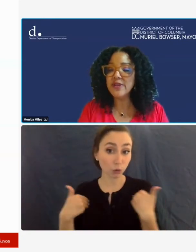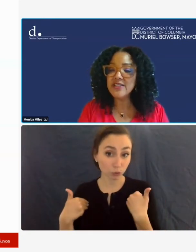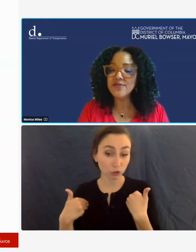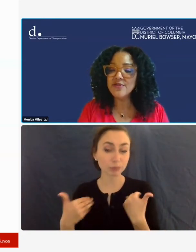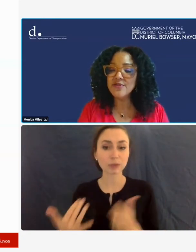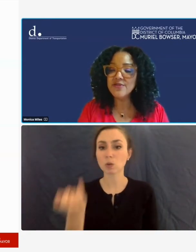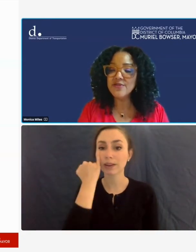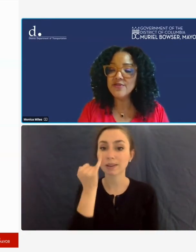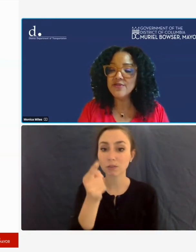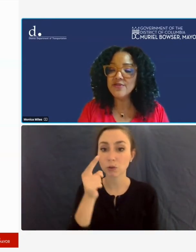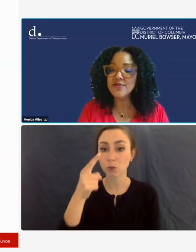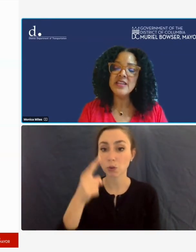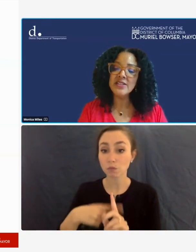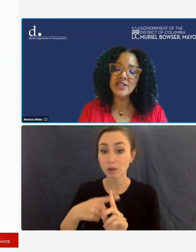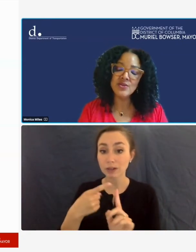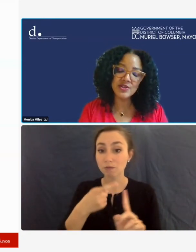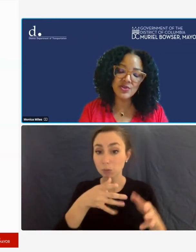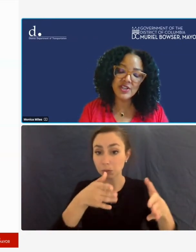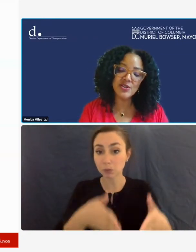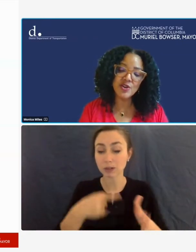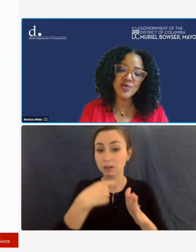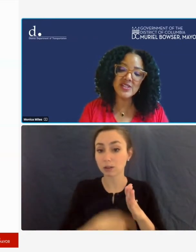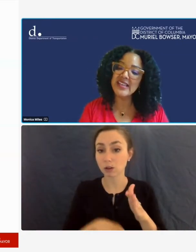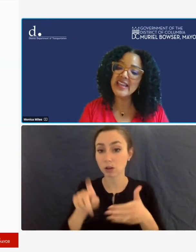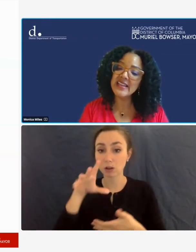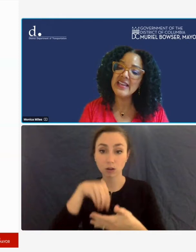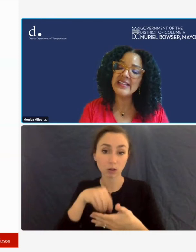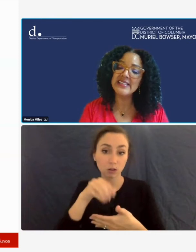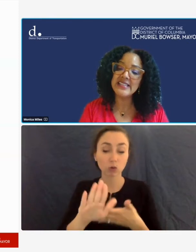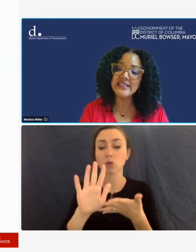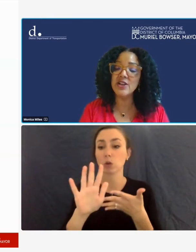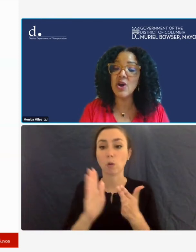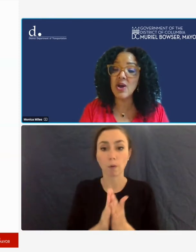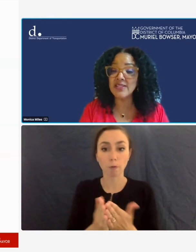from someone the cost that you're including on your books can't exceed the cost of that